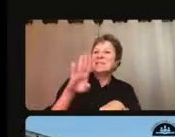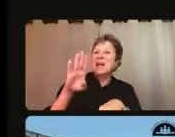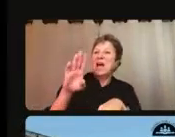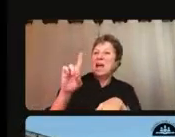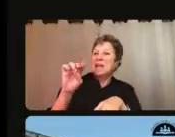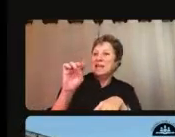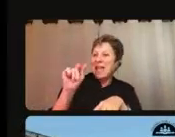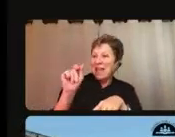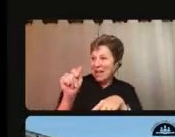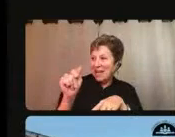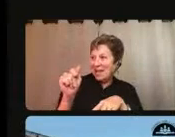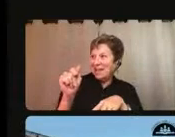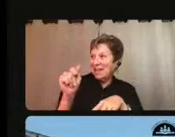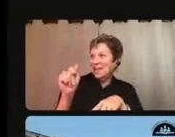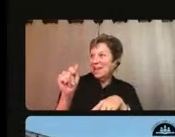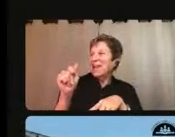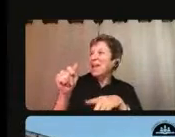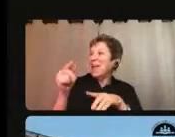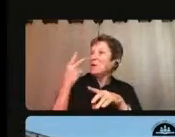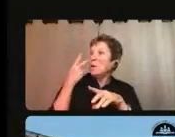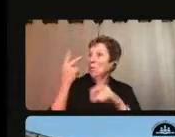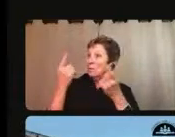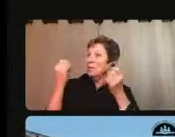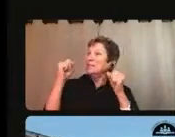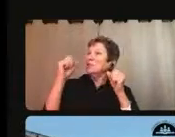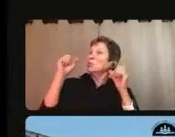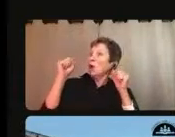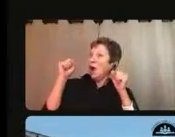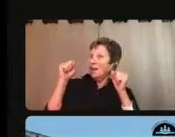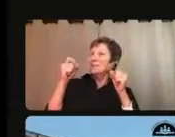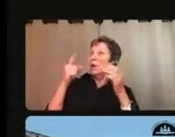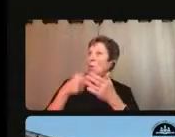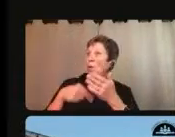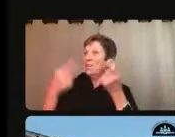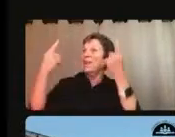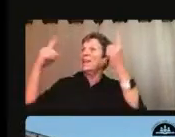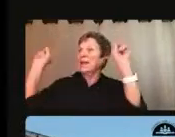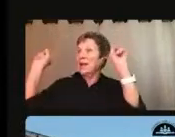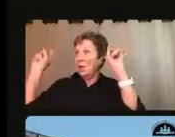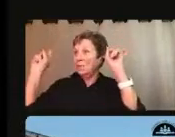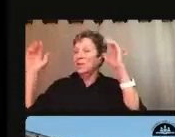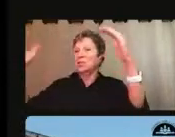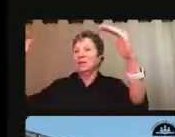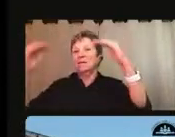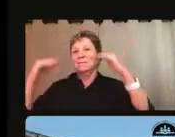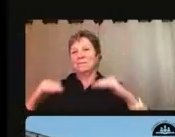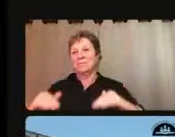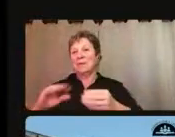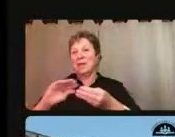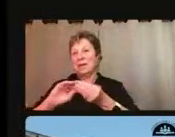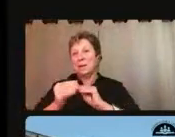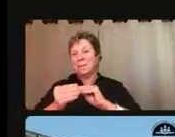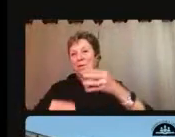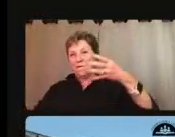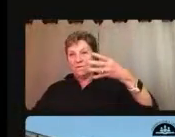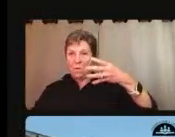STRUCTURE BASED ON DATA. THESE YOUNG MEN AND WOMEN WILL PERFORM WONDERS, BE IMPRESSED